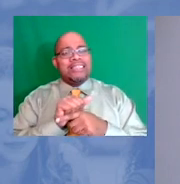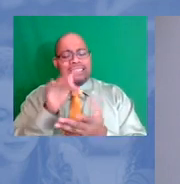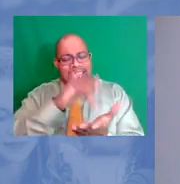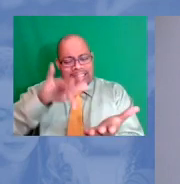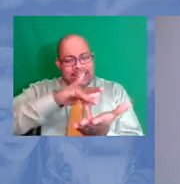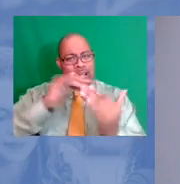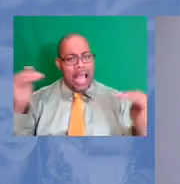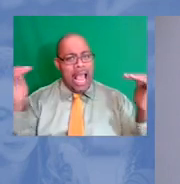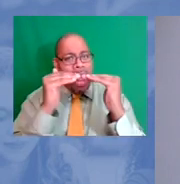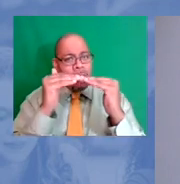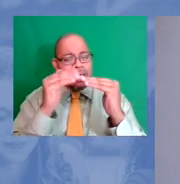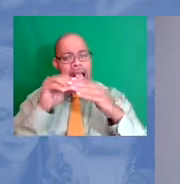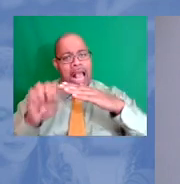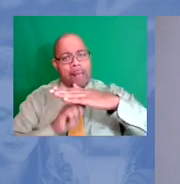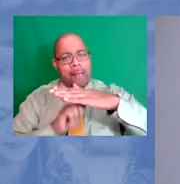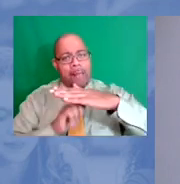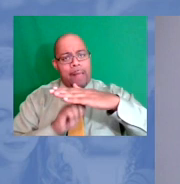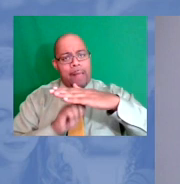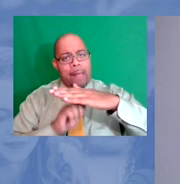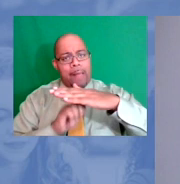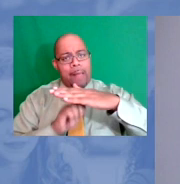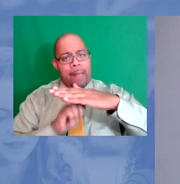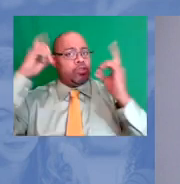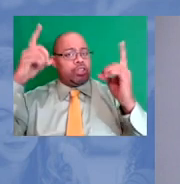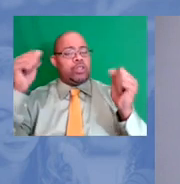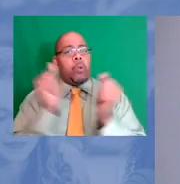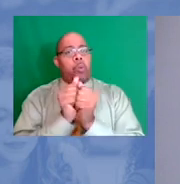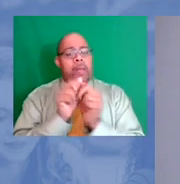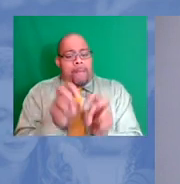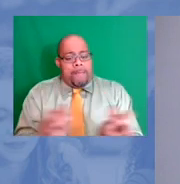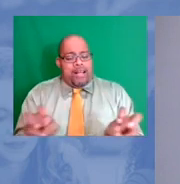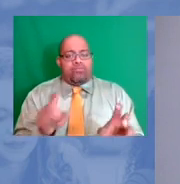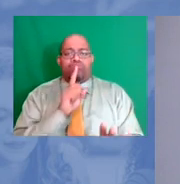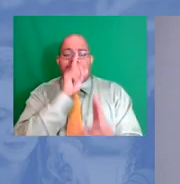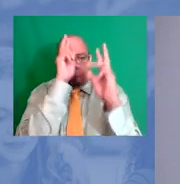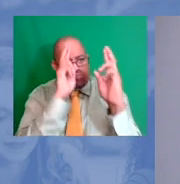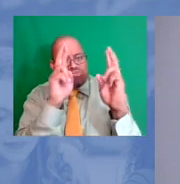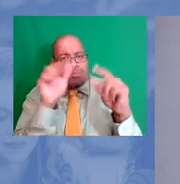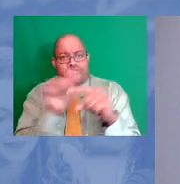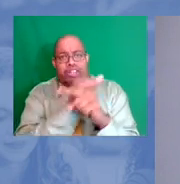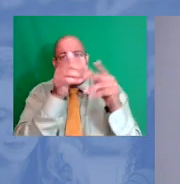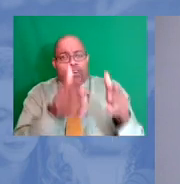AND SECONDARY EDUCATION WITH A PANEL OF DISTINGUISHED PRACTITIONERS FROM ACROSS OUR COUNTRY.